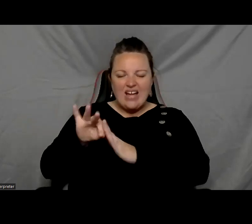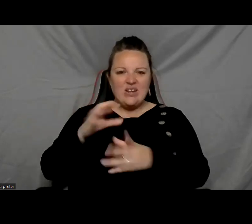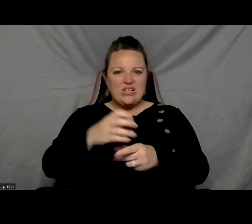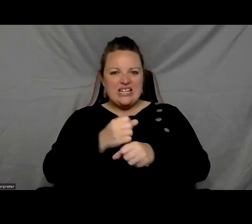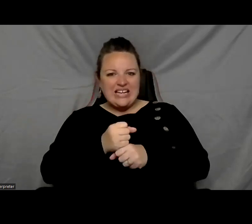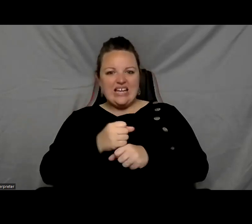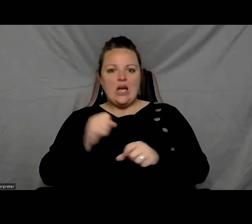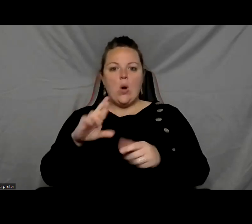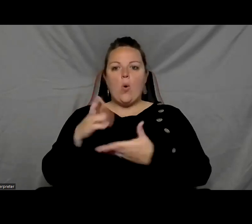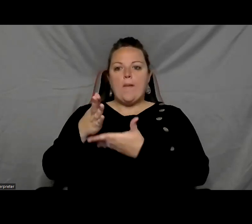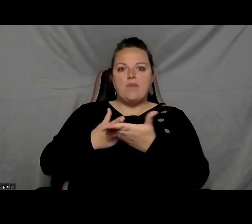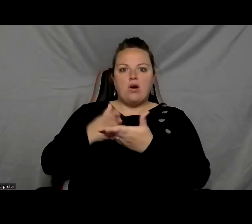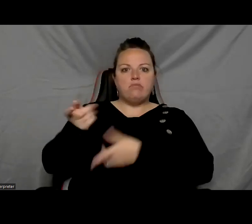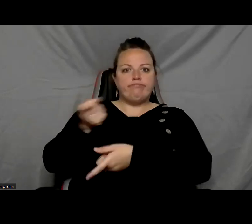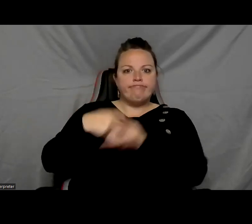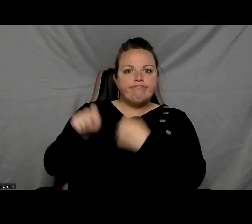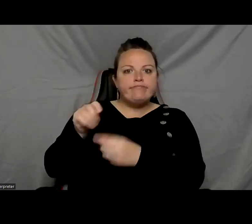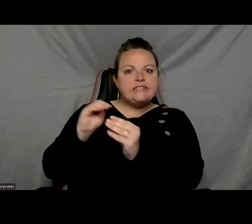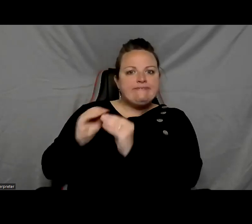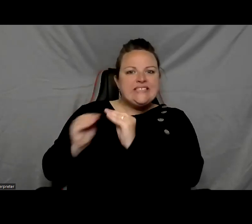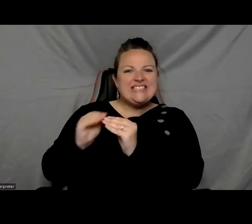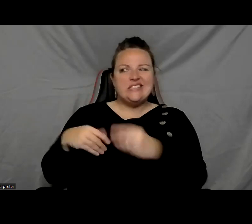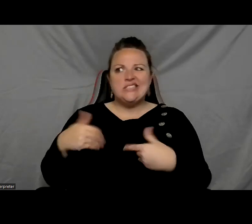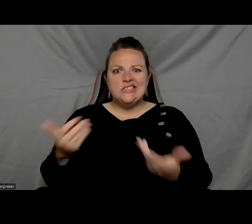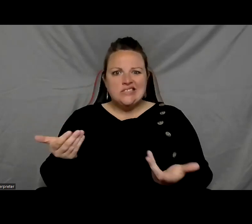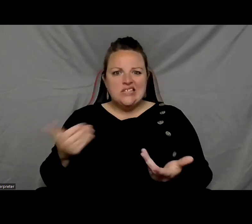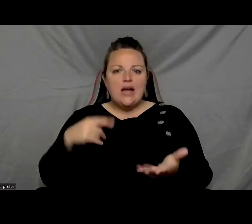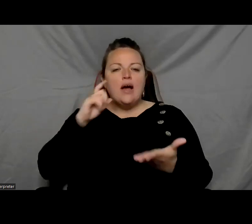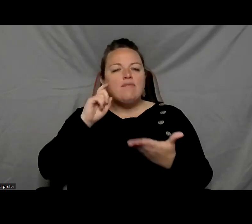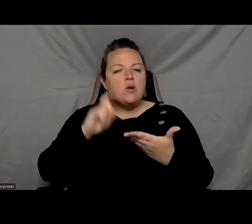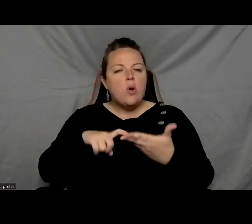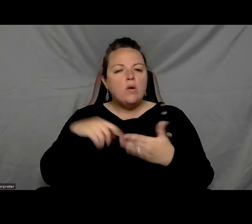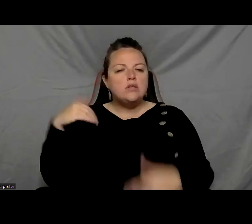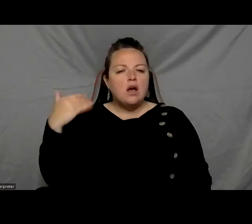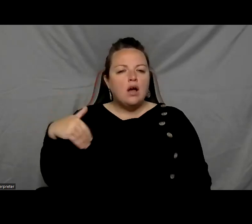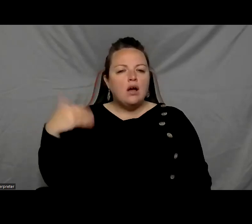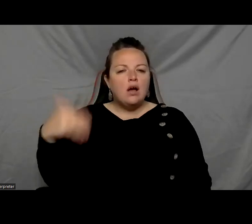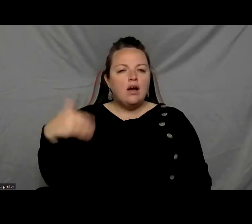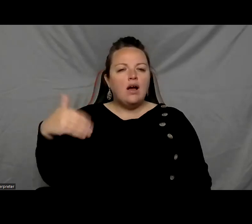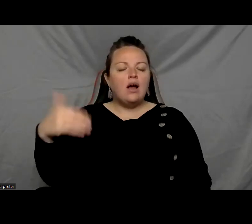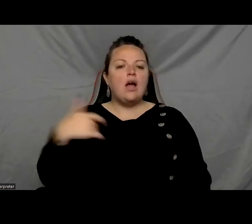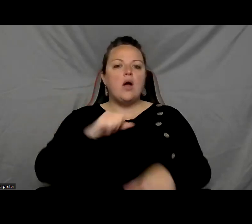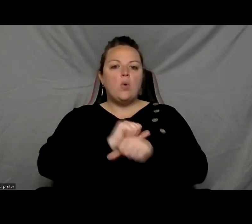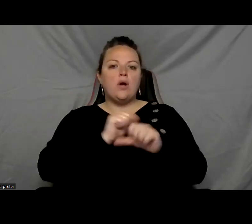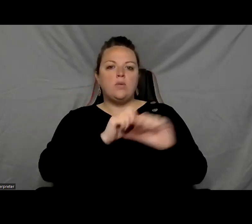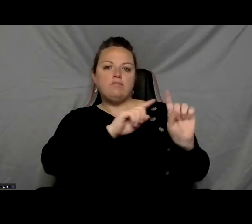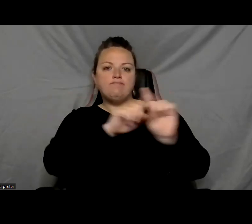I noticed this trend when working with peers where I would hear I have been, you know,